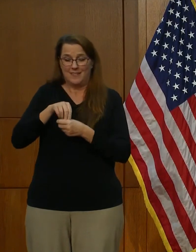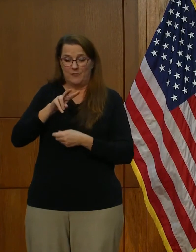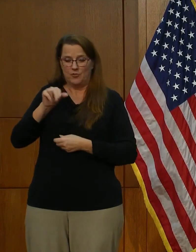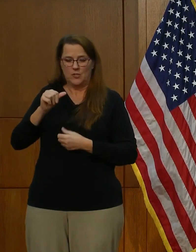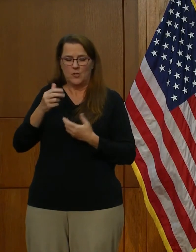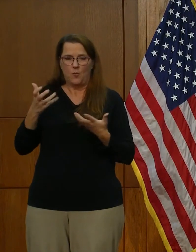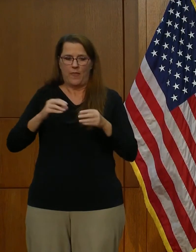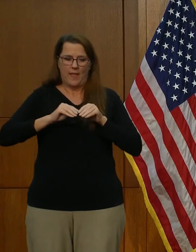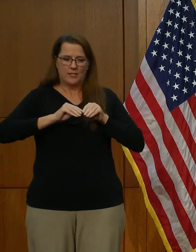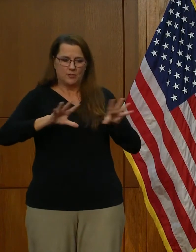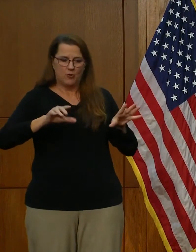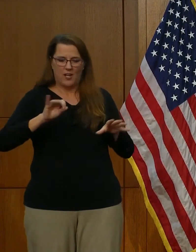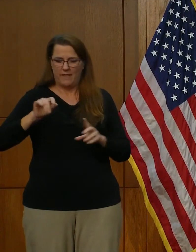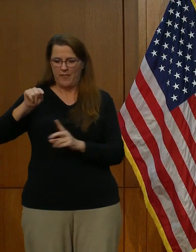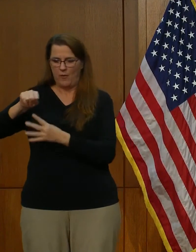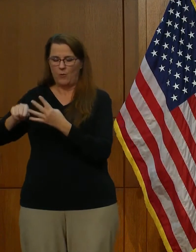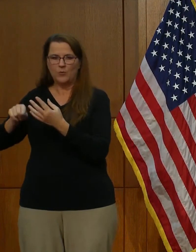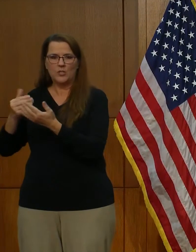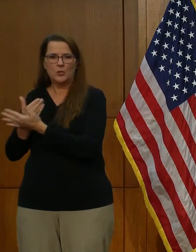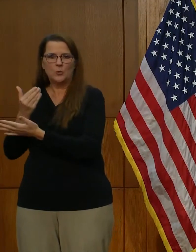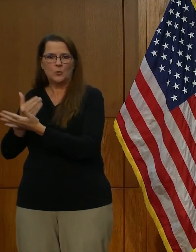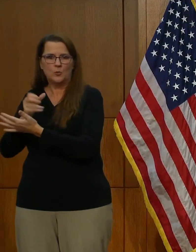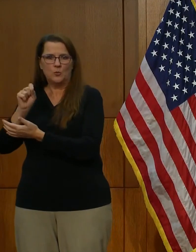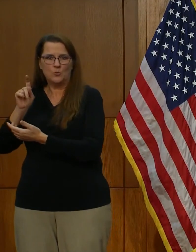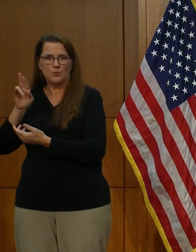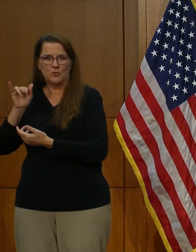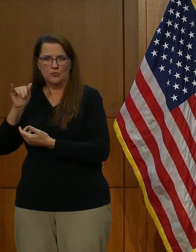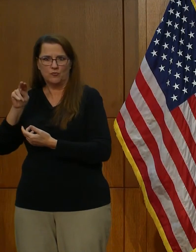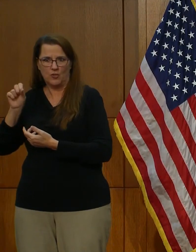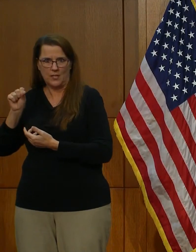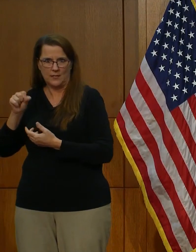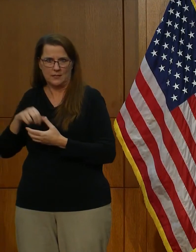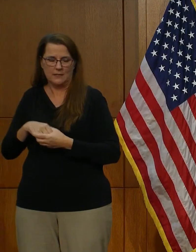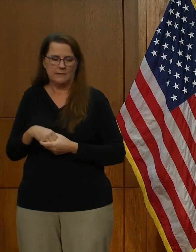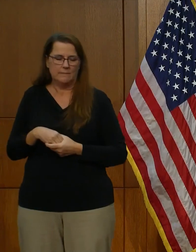ACTUAL SPREAD OF THOSE VARIANTS